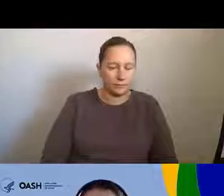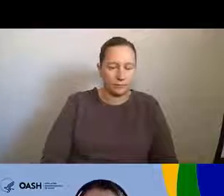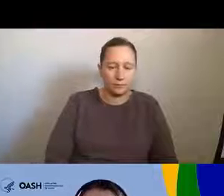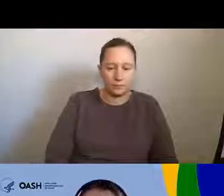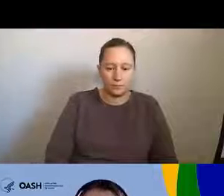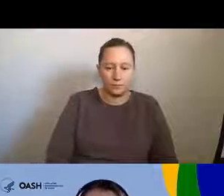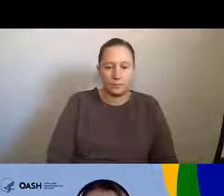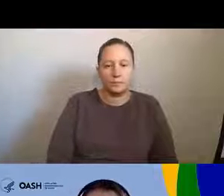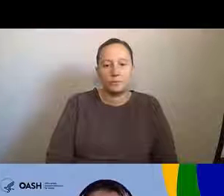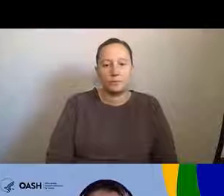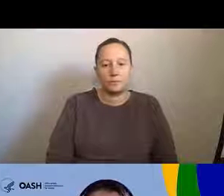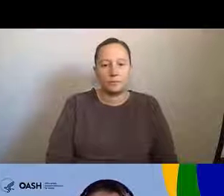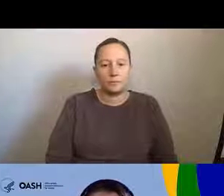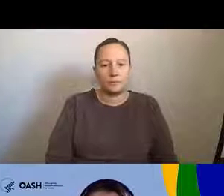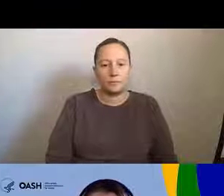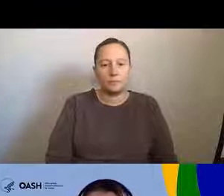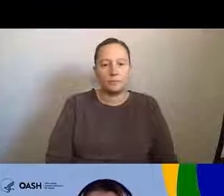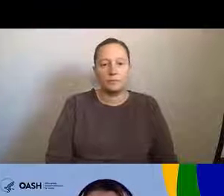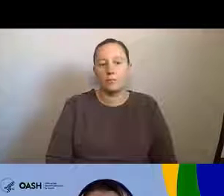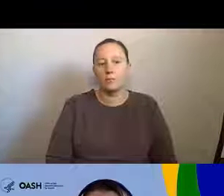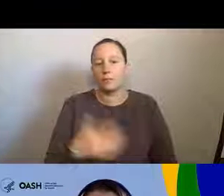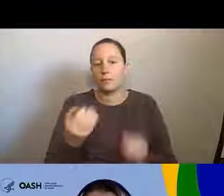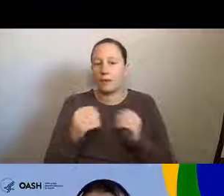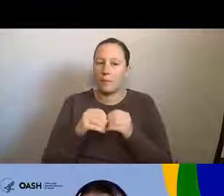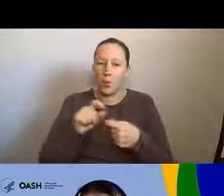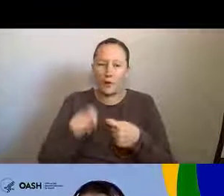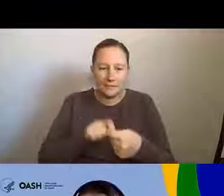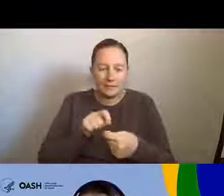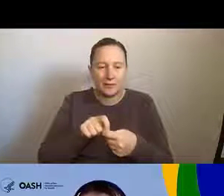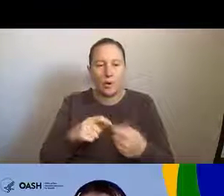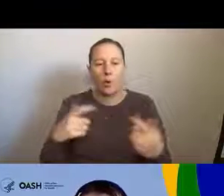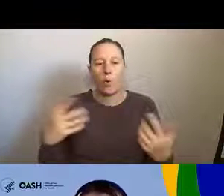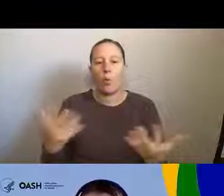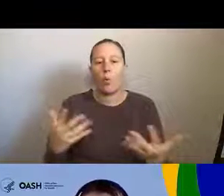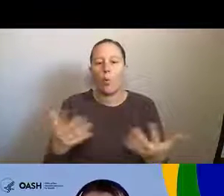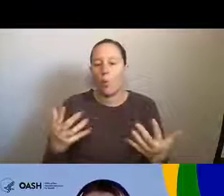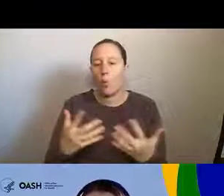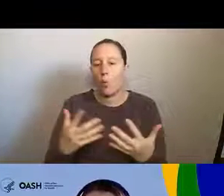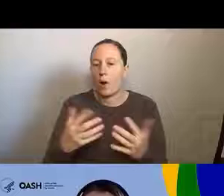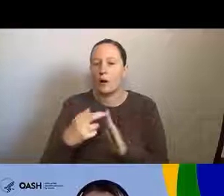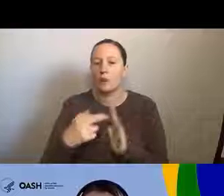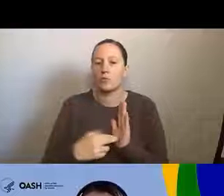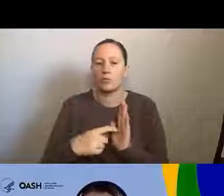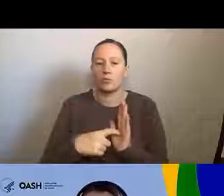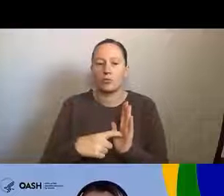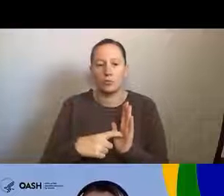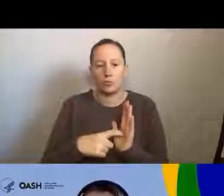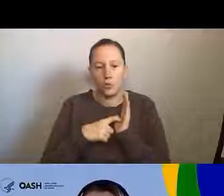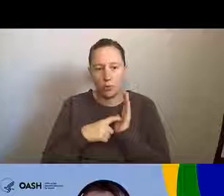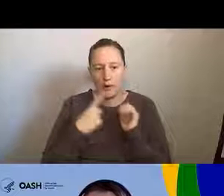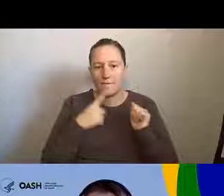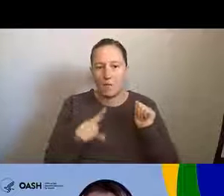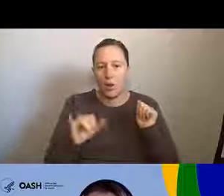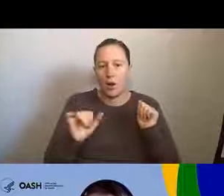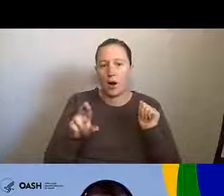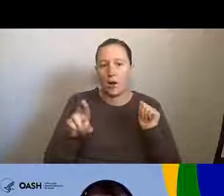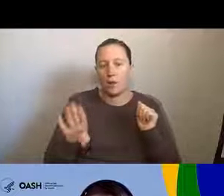So to dive deeper, what are these regulatory criteria for IRB review and approval of research?